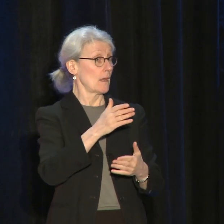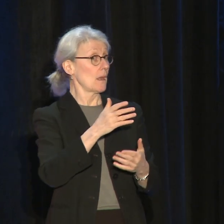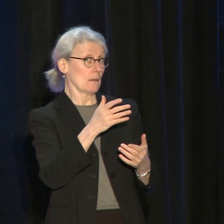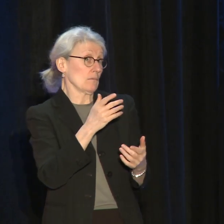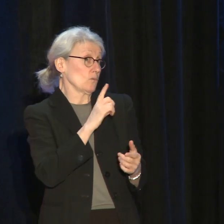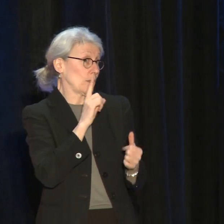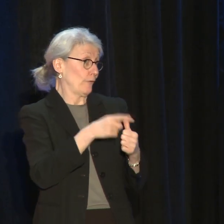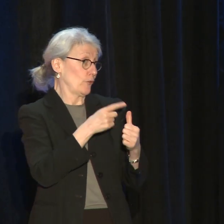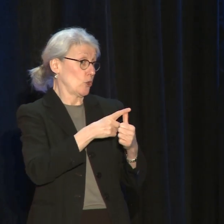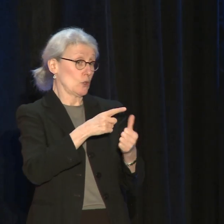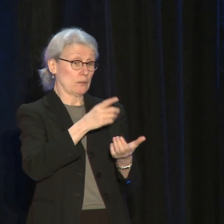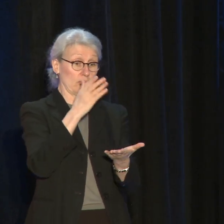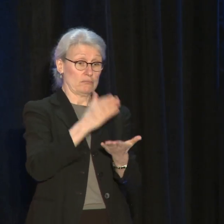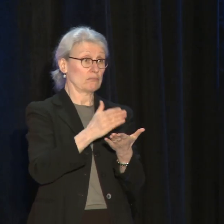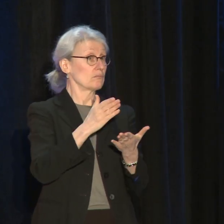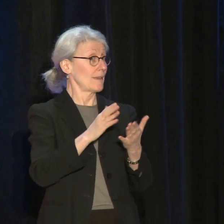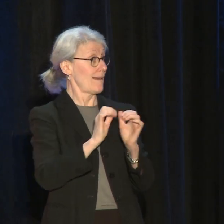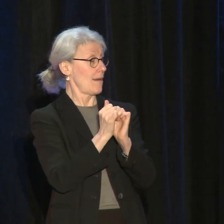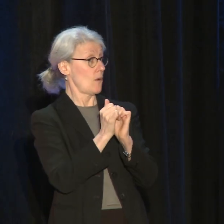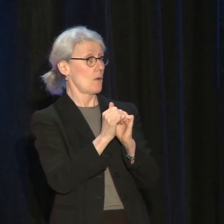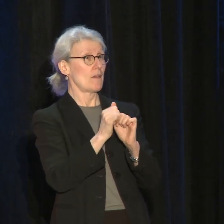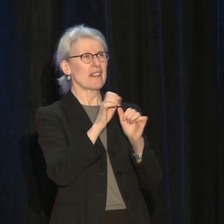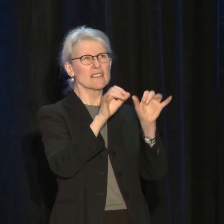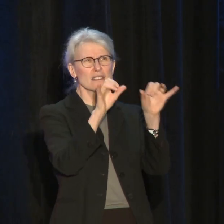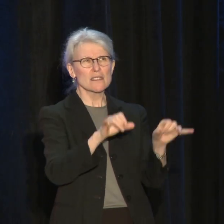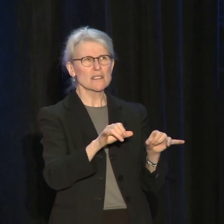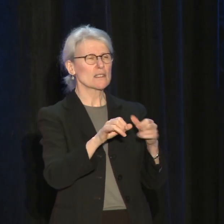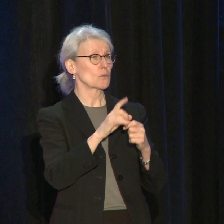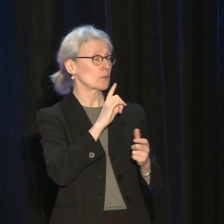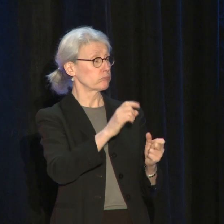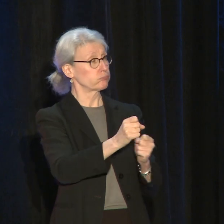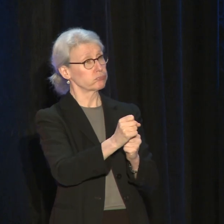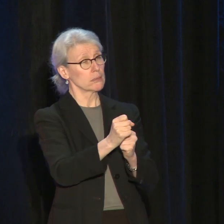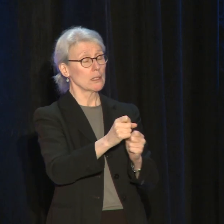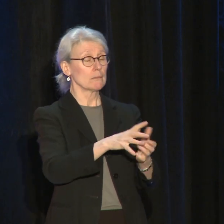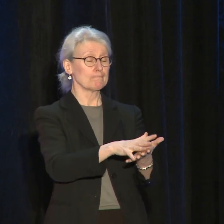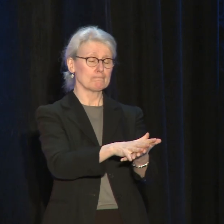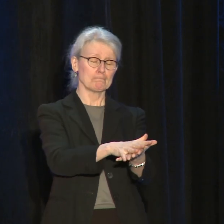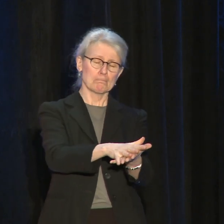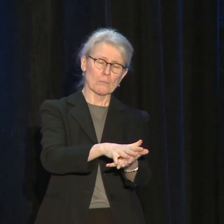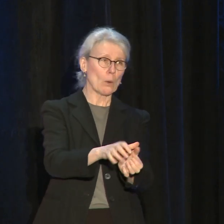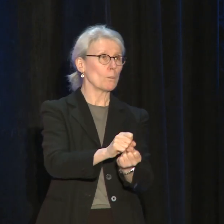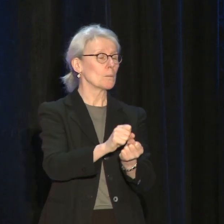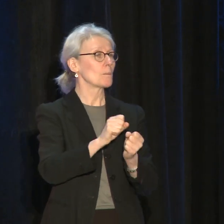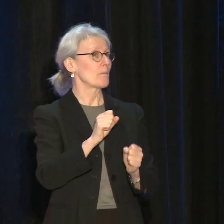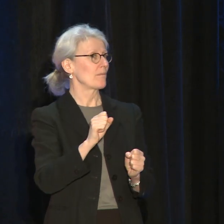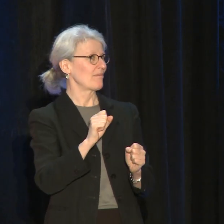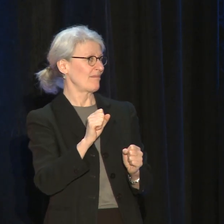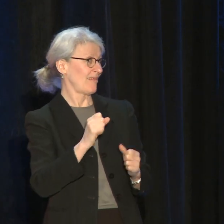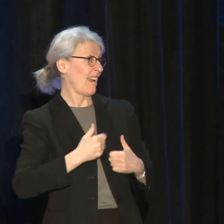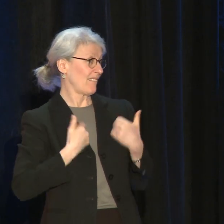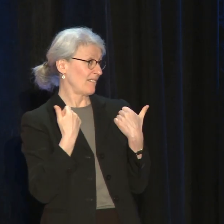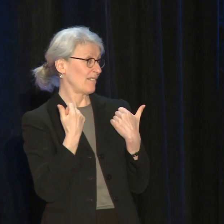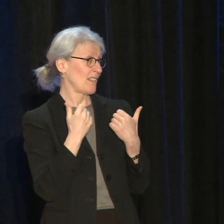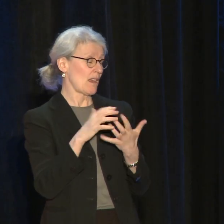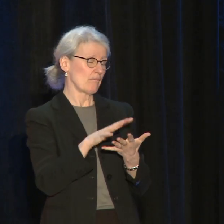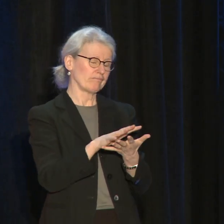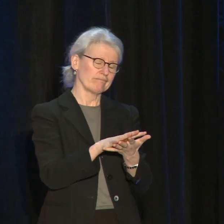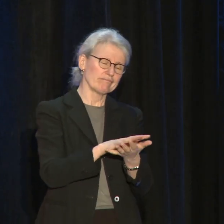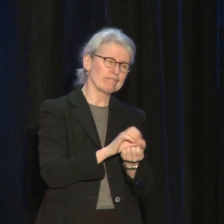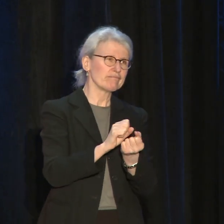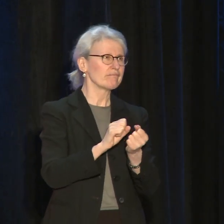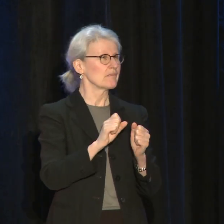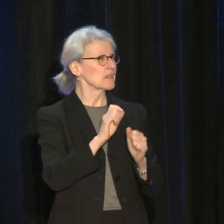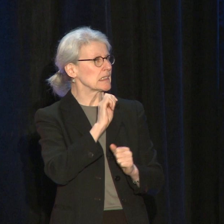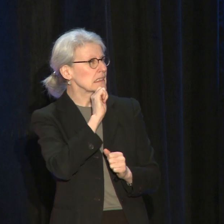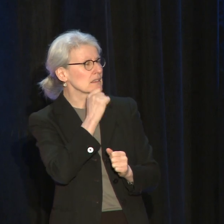a system that is destroying people's lives, that is causing so much suffering, and that is not